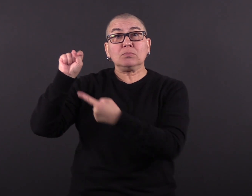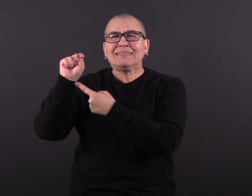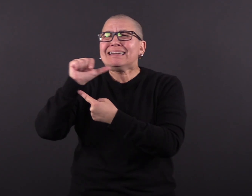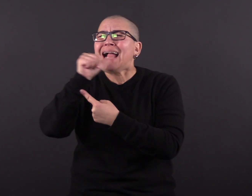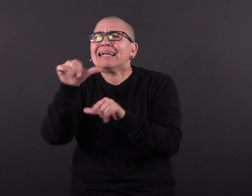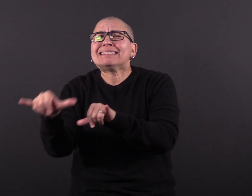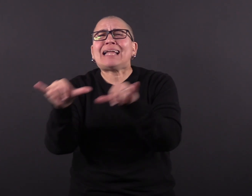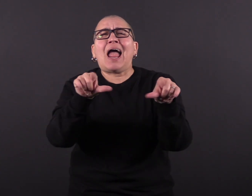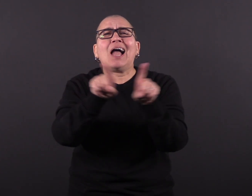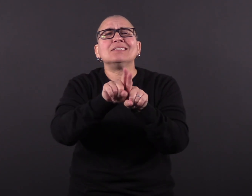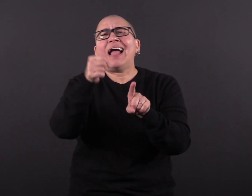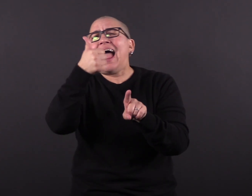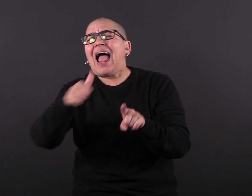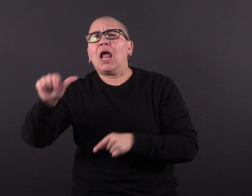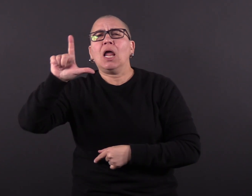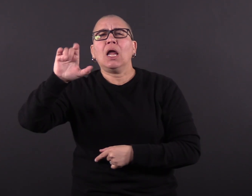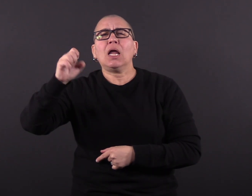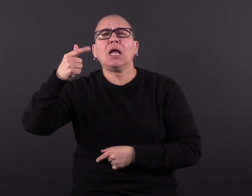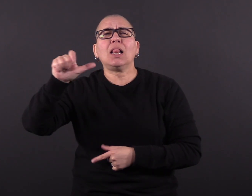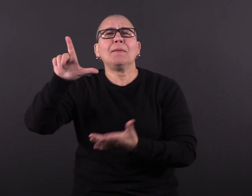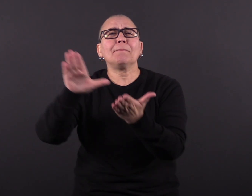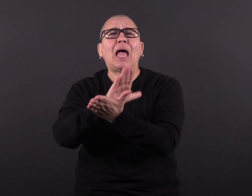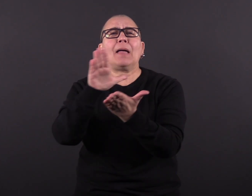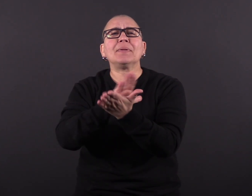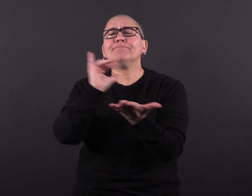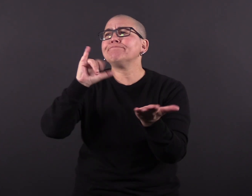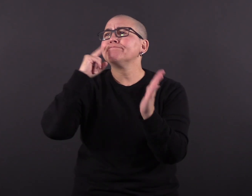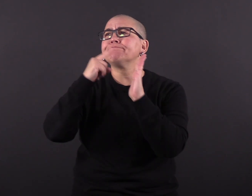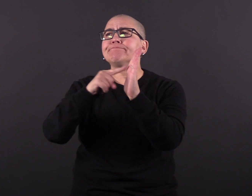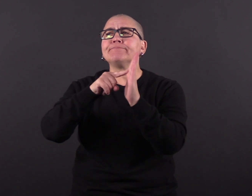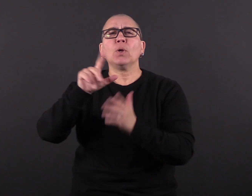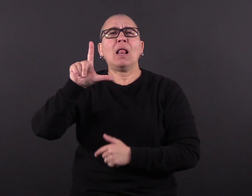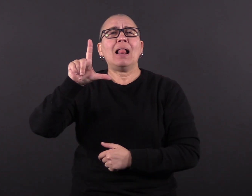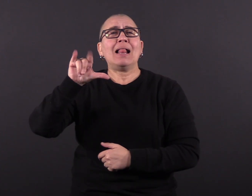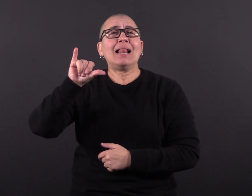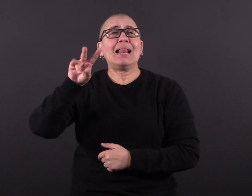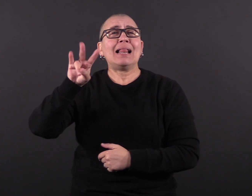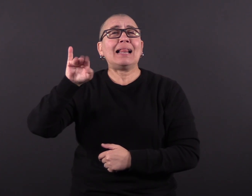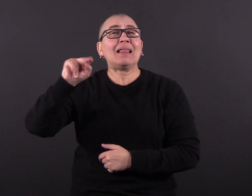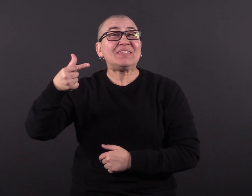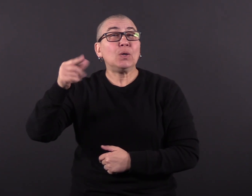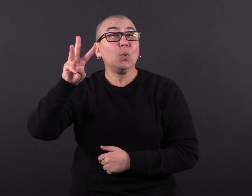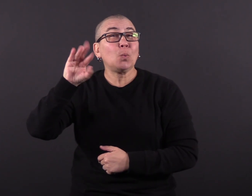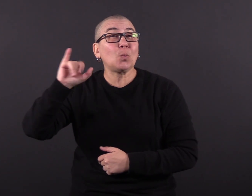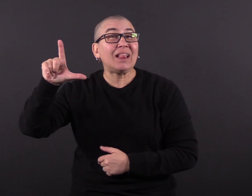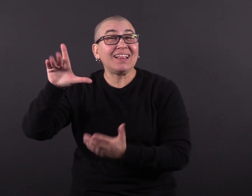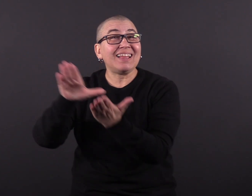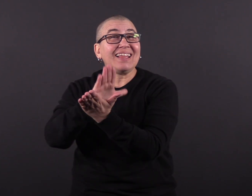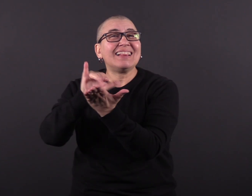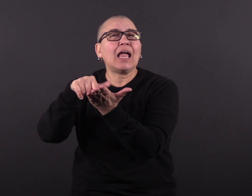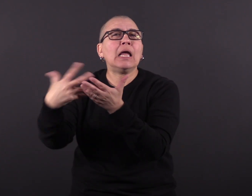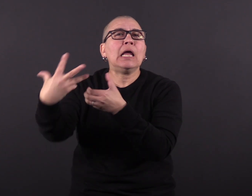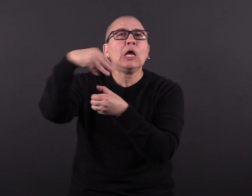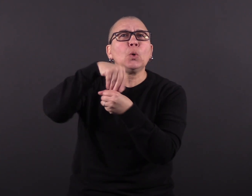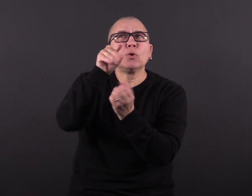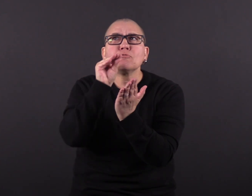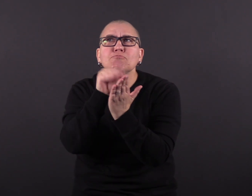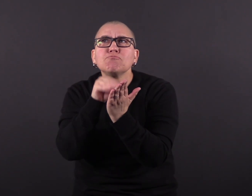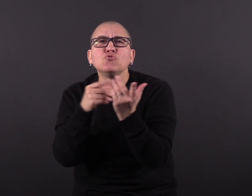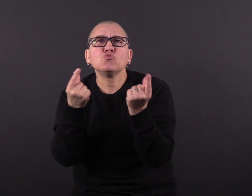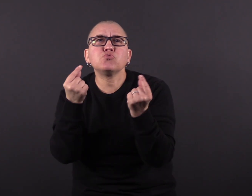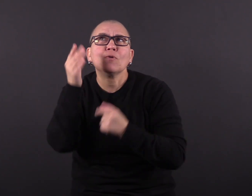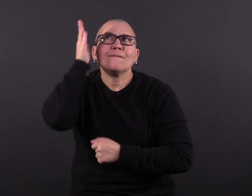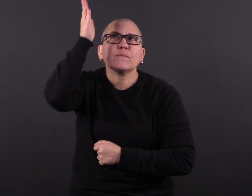Unlike other health directives such as a living will, which is often completed when the patient